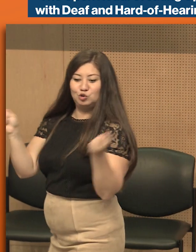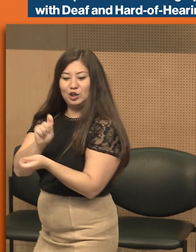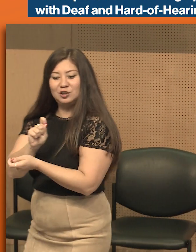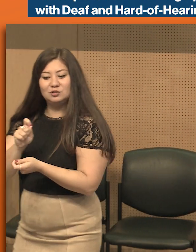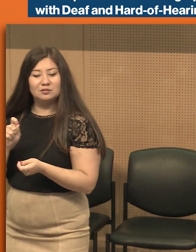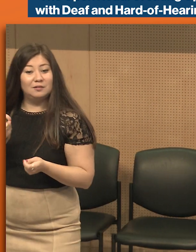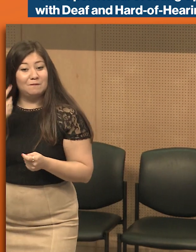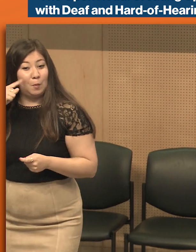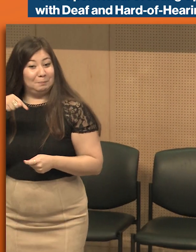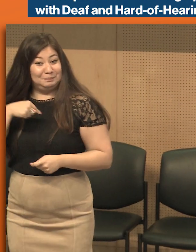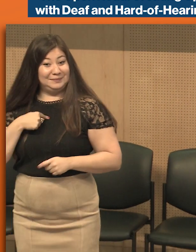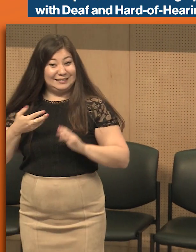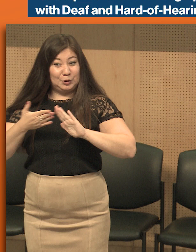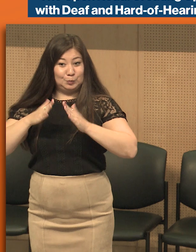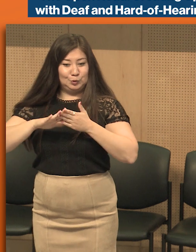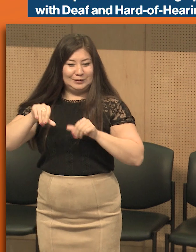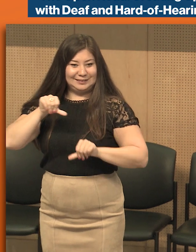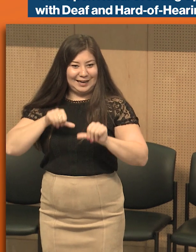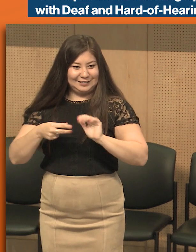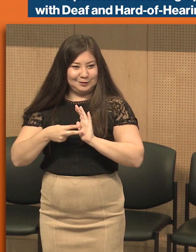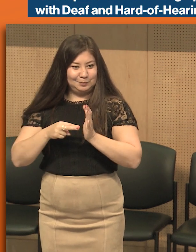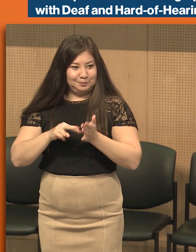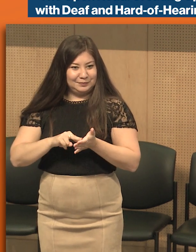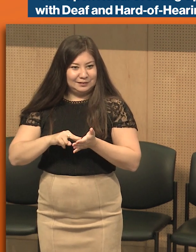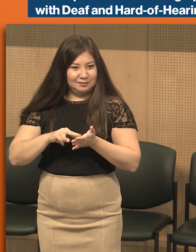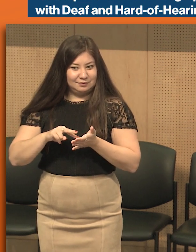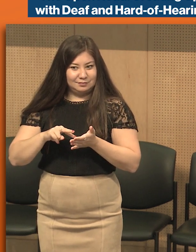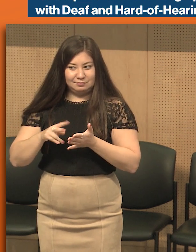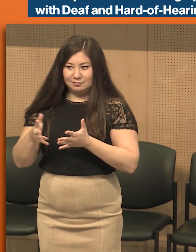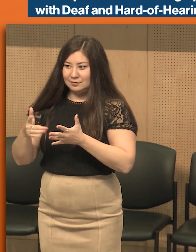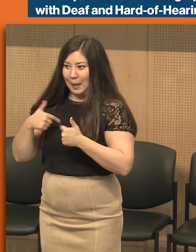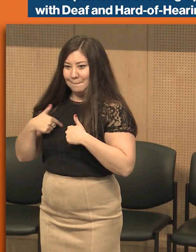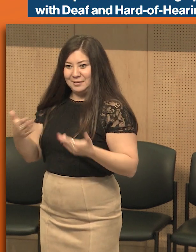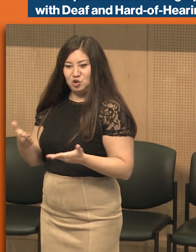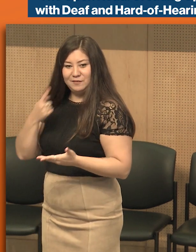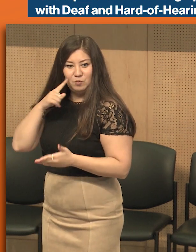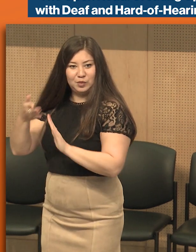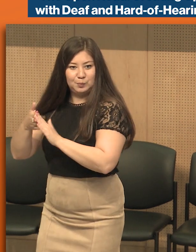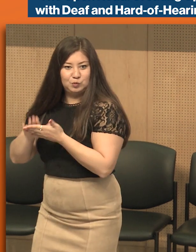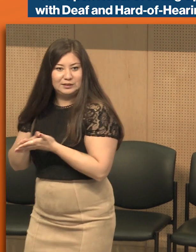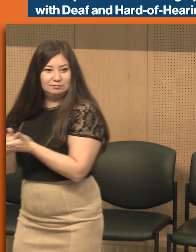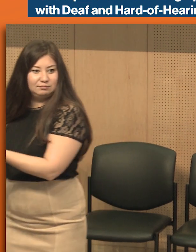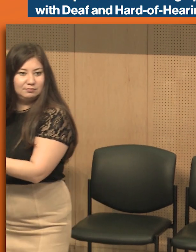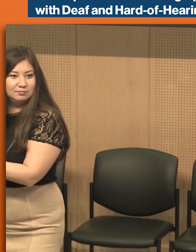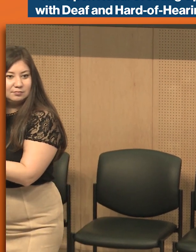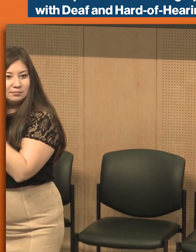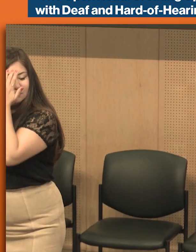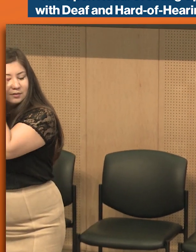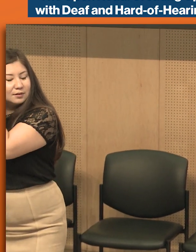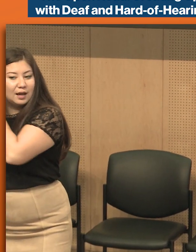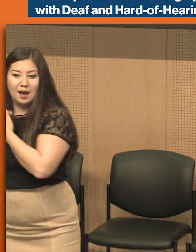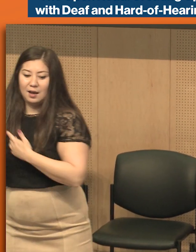to collect data and conduct research. But my definition of community science is a little bit different.